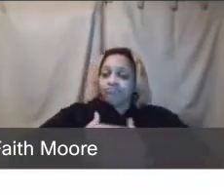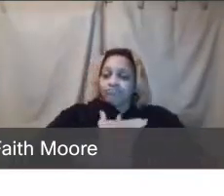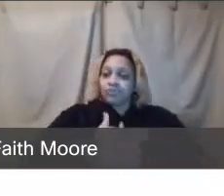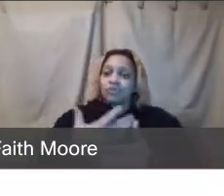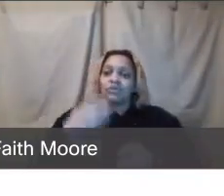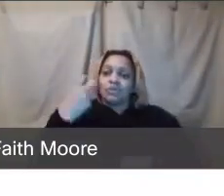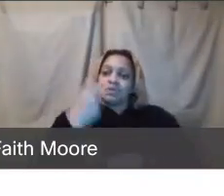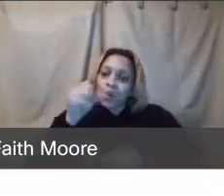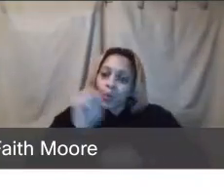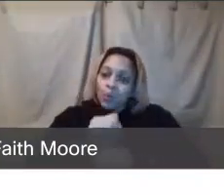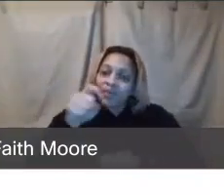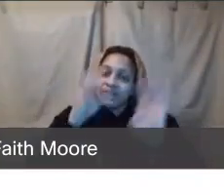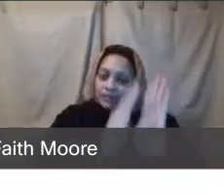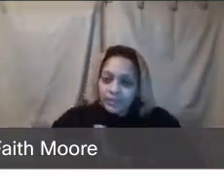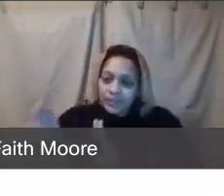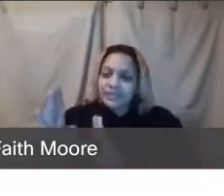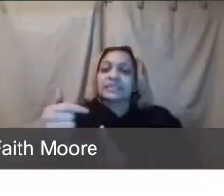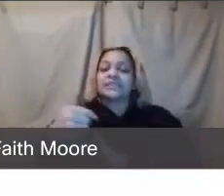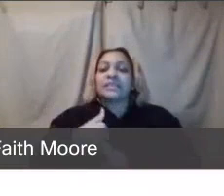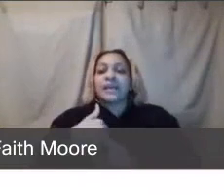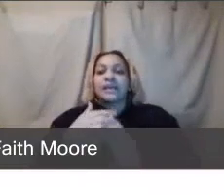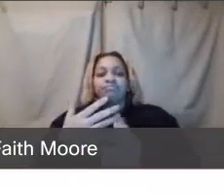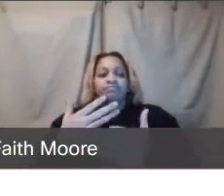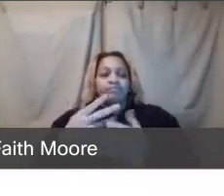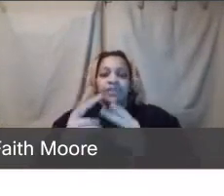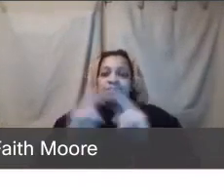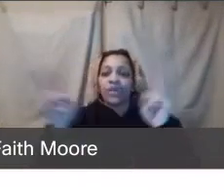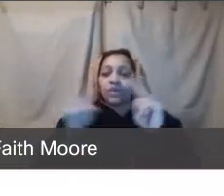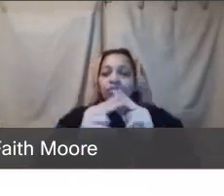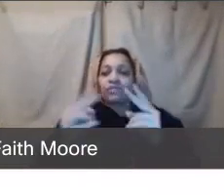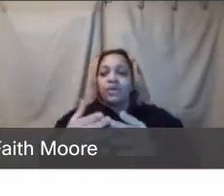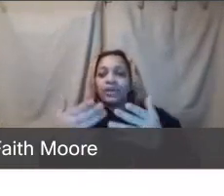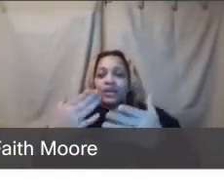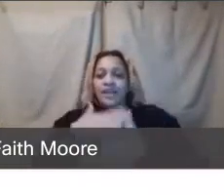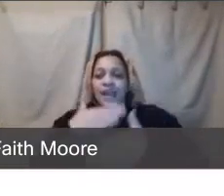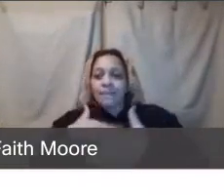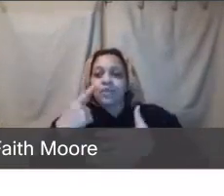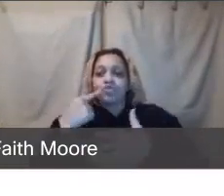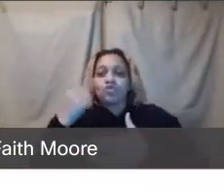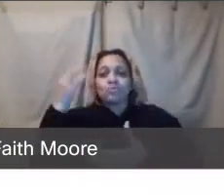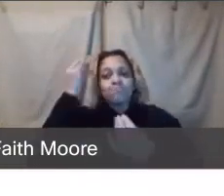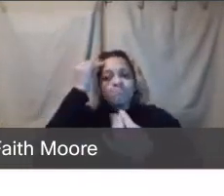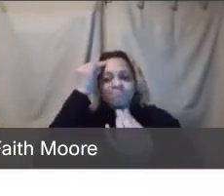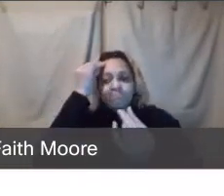I'm also very glad you considered the tourist comes to Washington D. C. as an independent traveler.